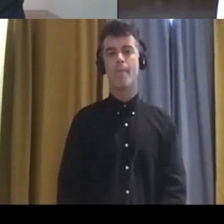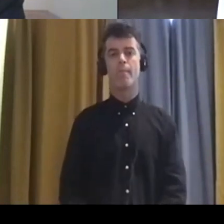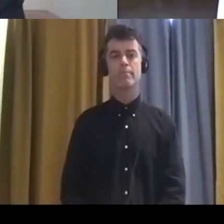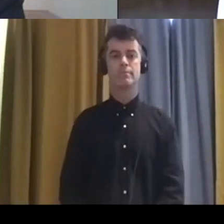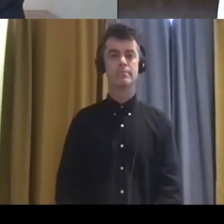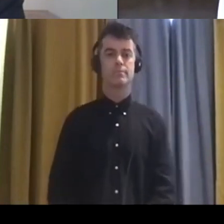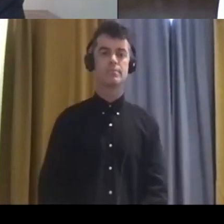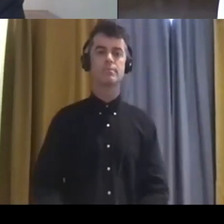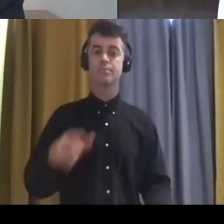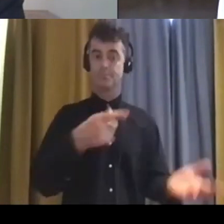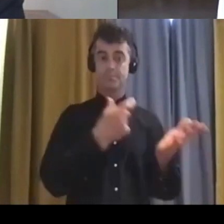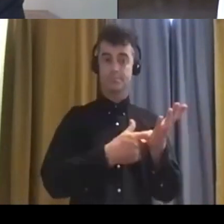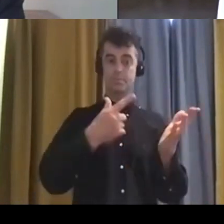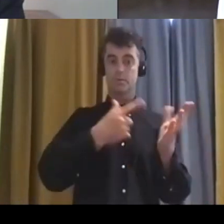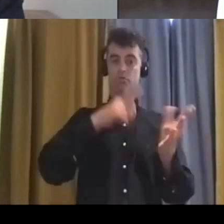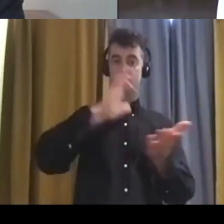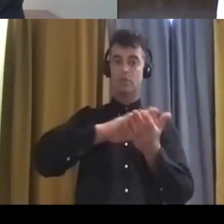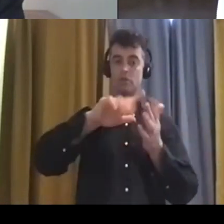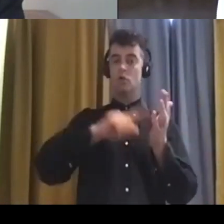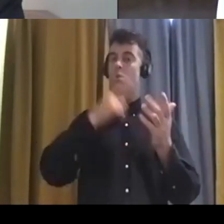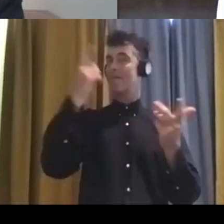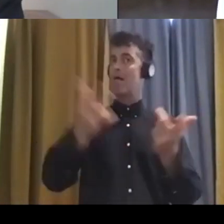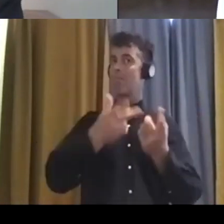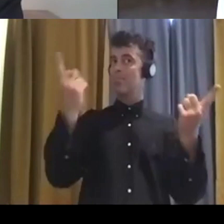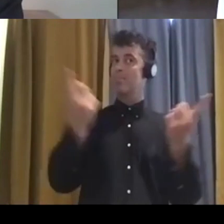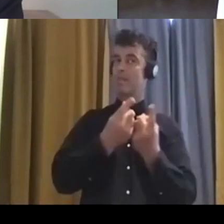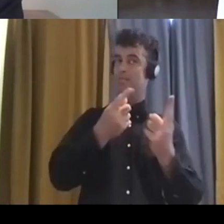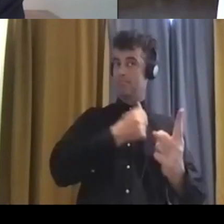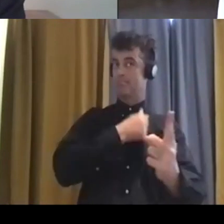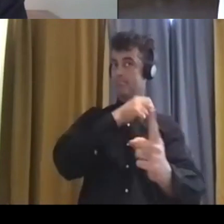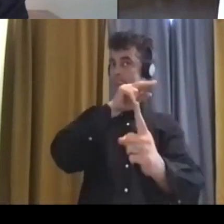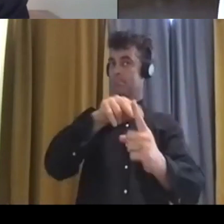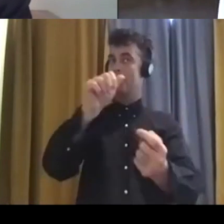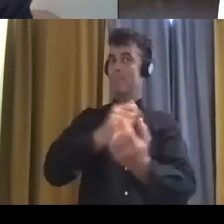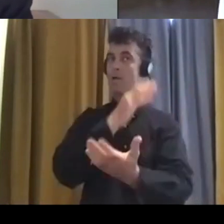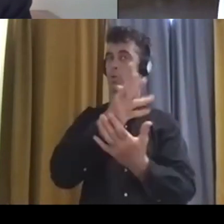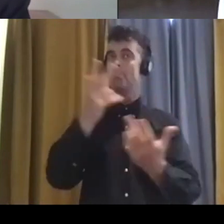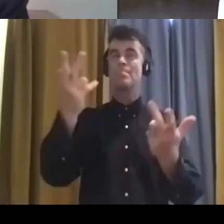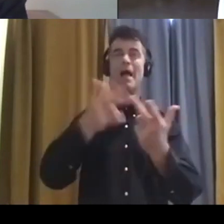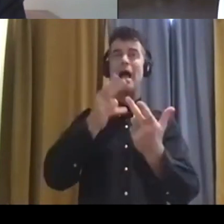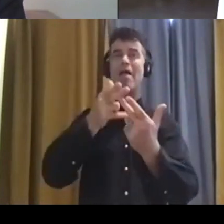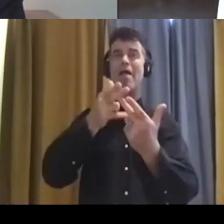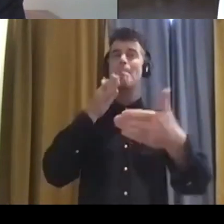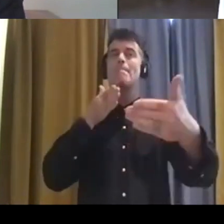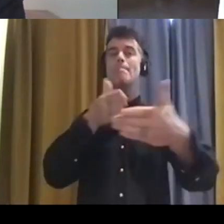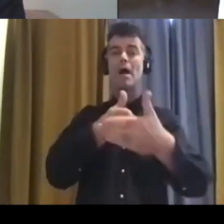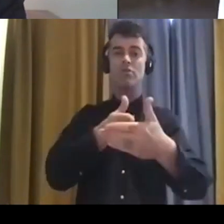other for me is around making sure that some of the other barriers to employment are removed,